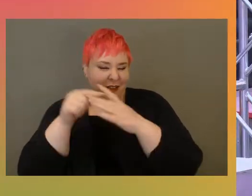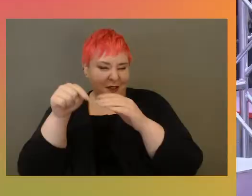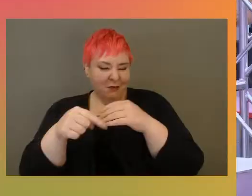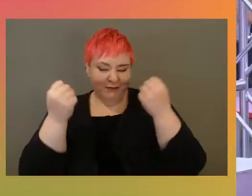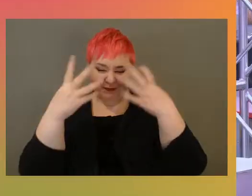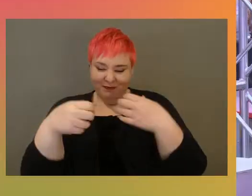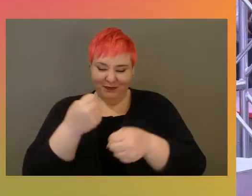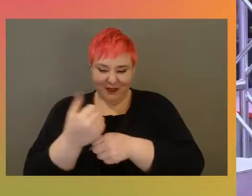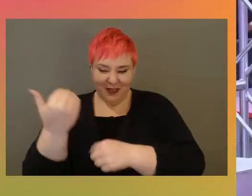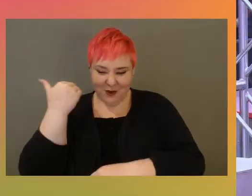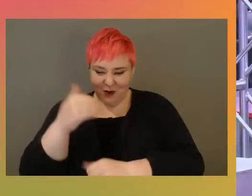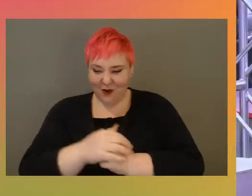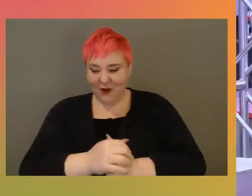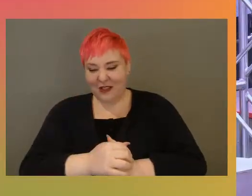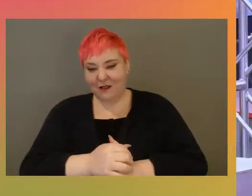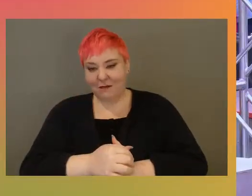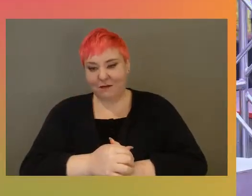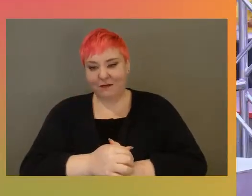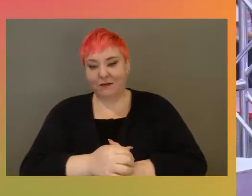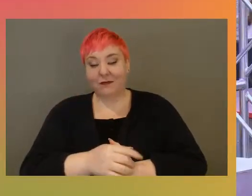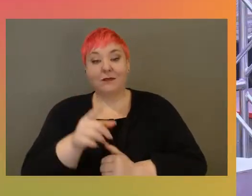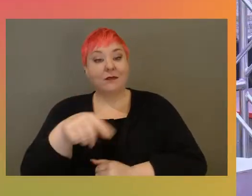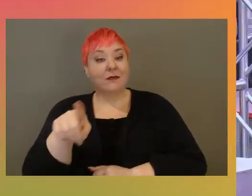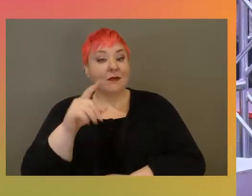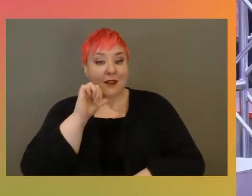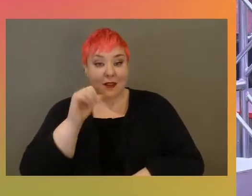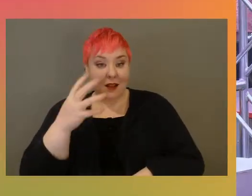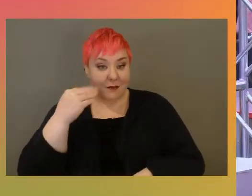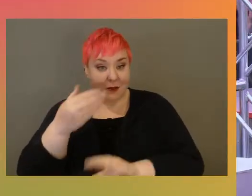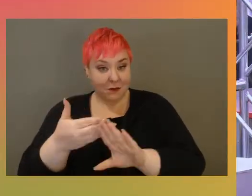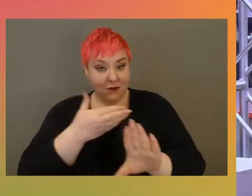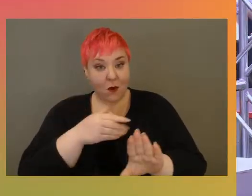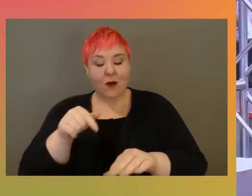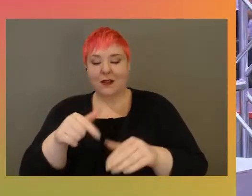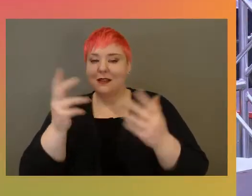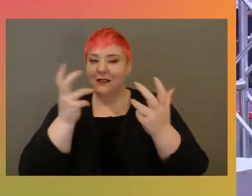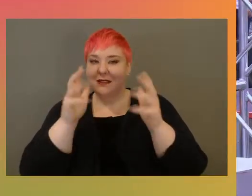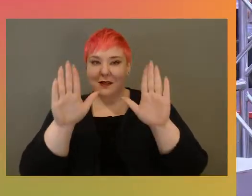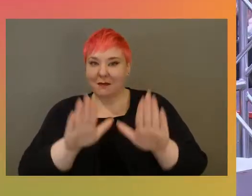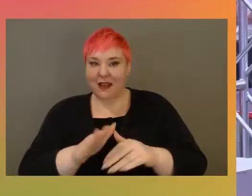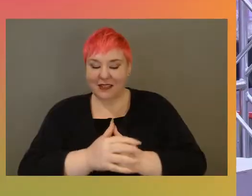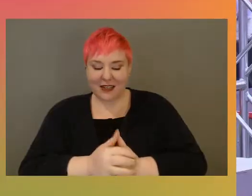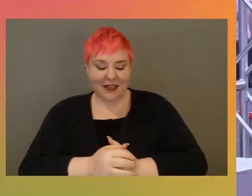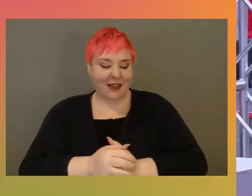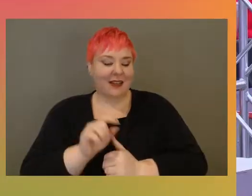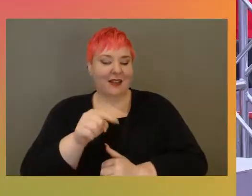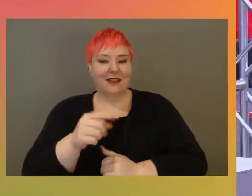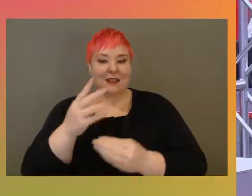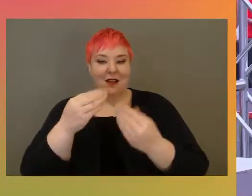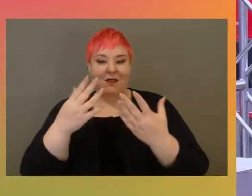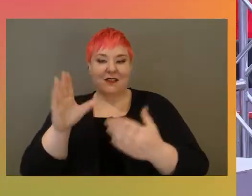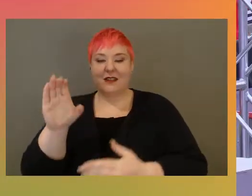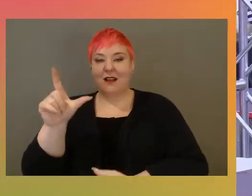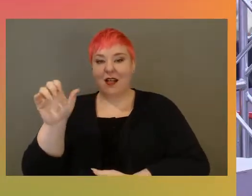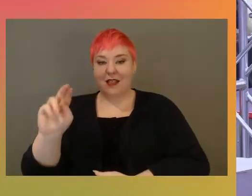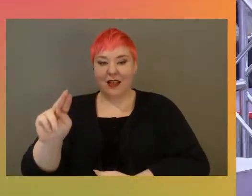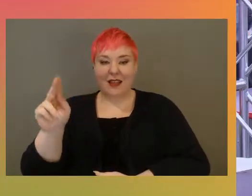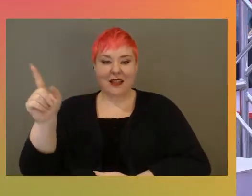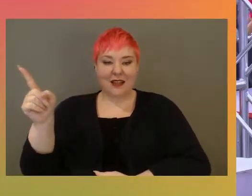TIMES A SQUARE YOGA, CAN YOU BELIEVE IT? THANK YOU TO THE TIMES SQUARE ASSOCIATION, AND THE COURSE FOR STARTING ALL OF THIS SO MANY YEARS AGO.